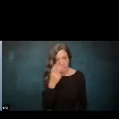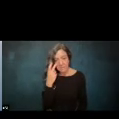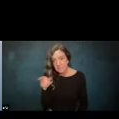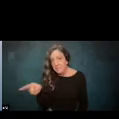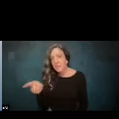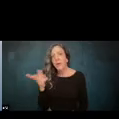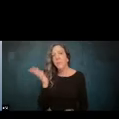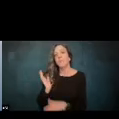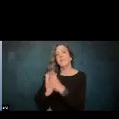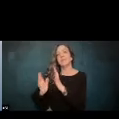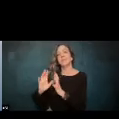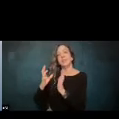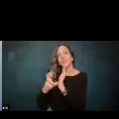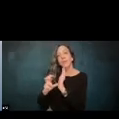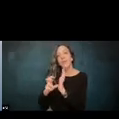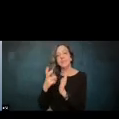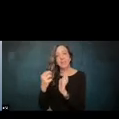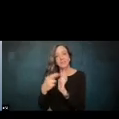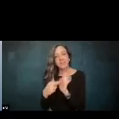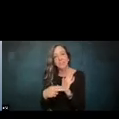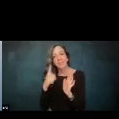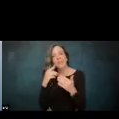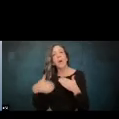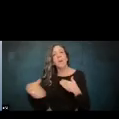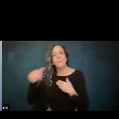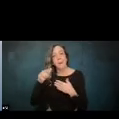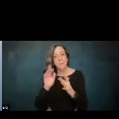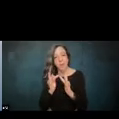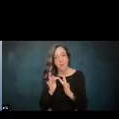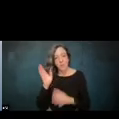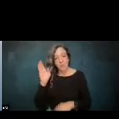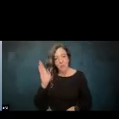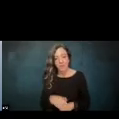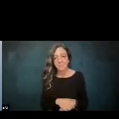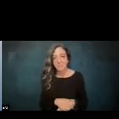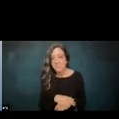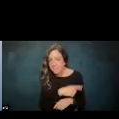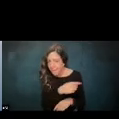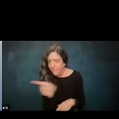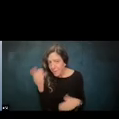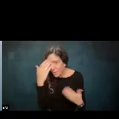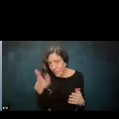webinars. So for those of you not familiar with seeds of partnership, we're a longtime